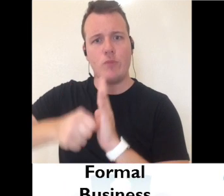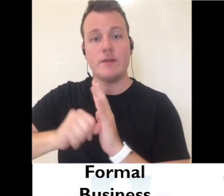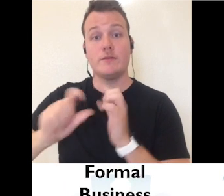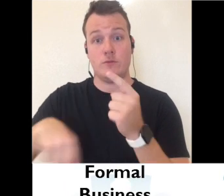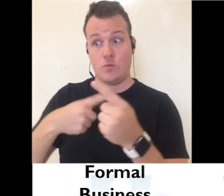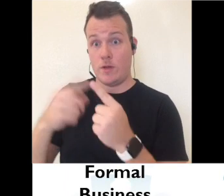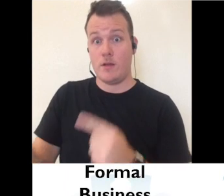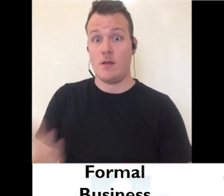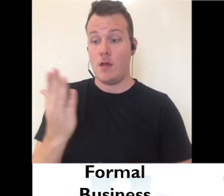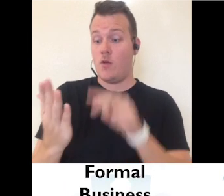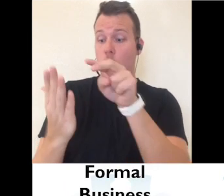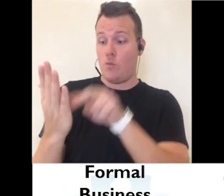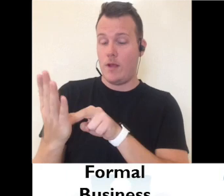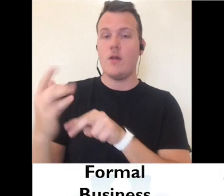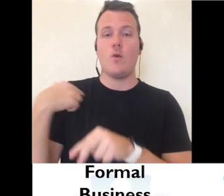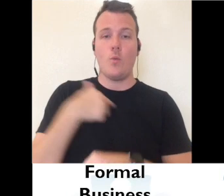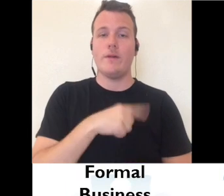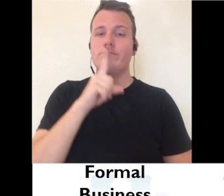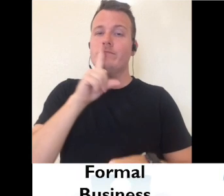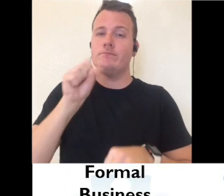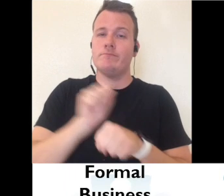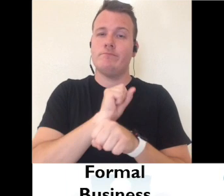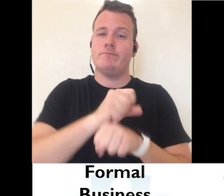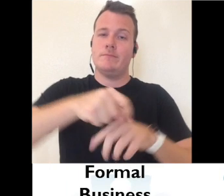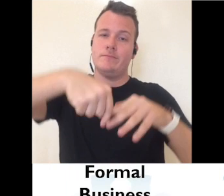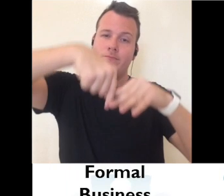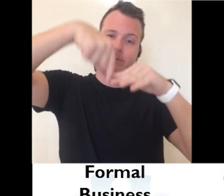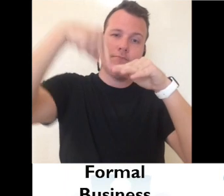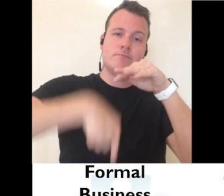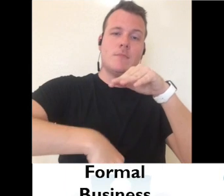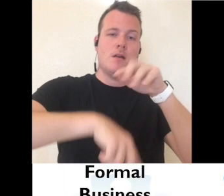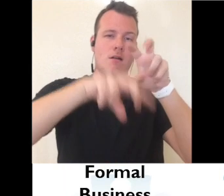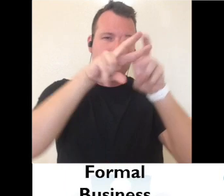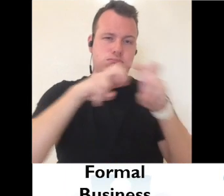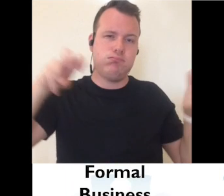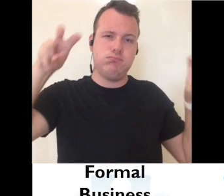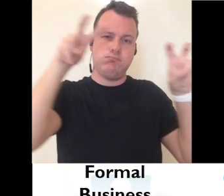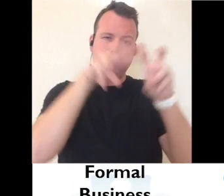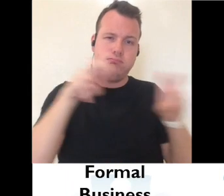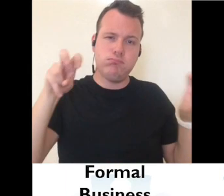research and that we know that market one way and backwards and forwards, and